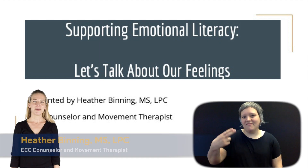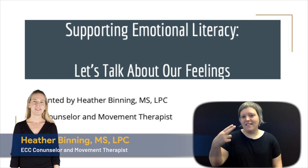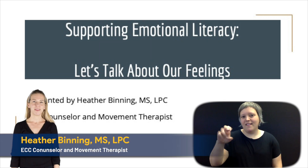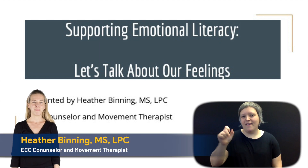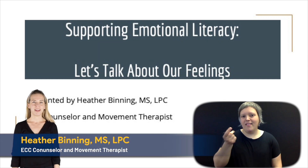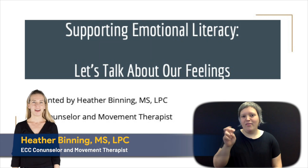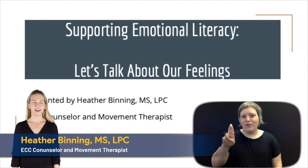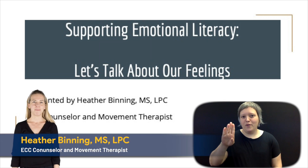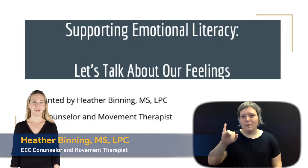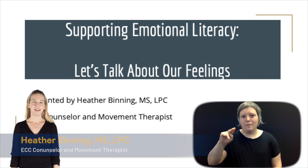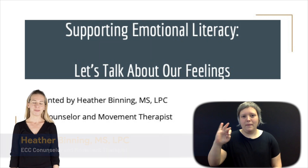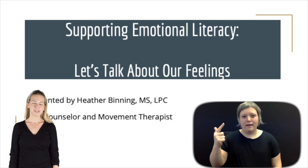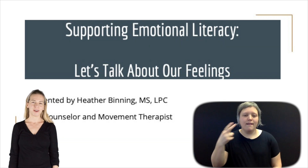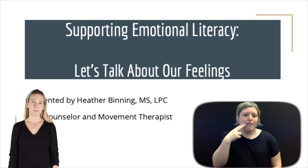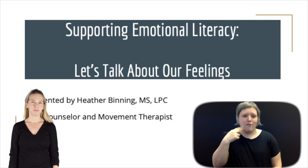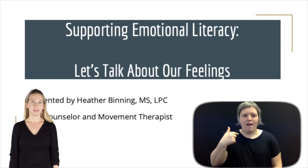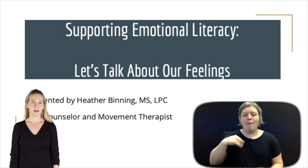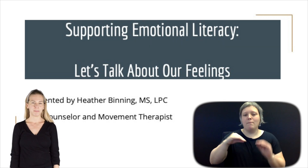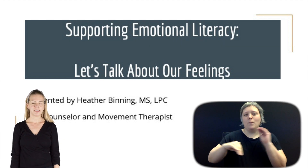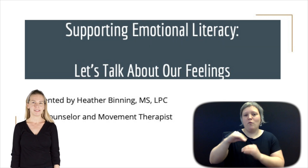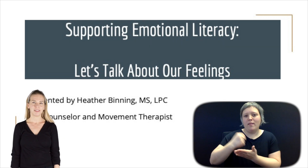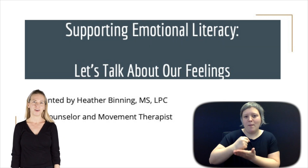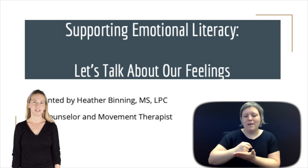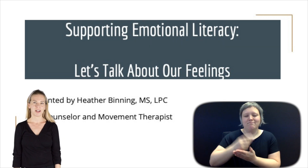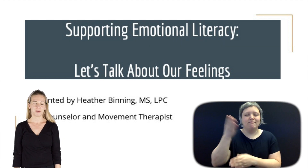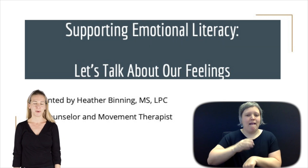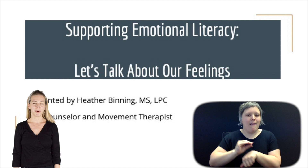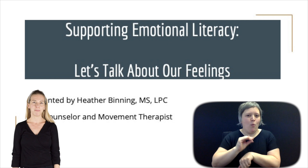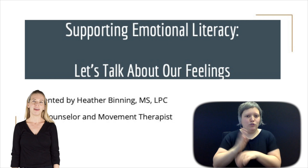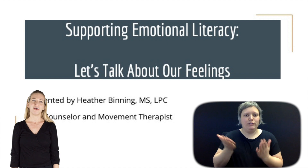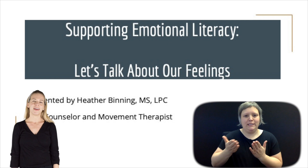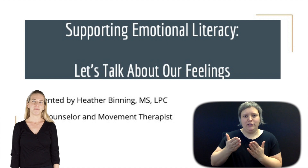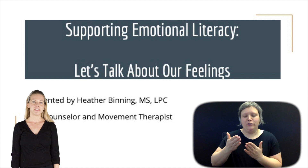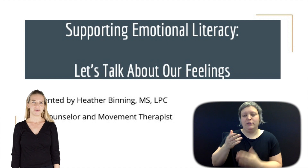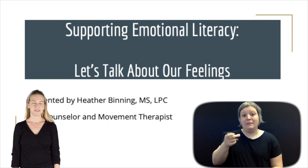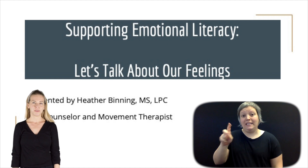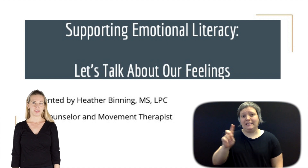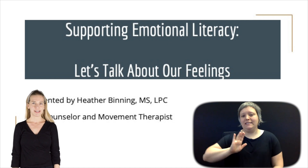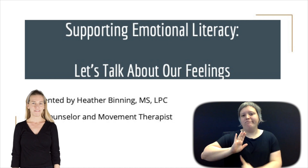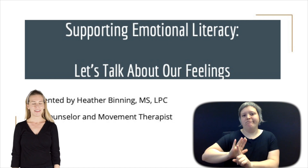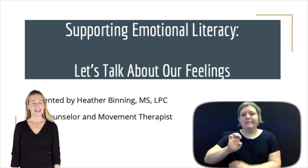Hi. My name is Heather Binning and I'm the counselor and movement therapist in the Early Childhood Program at the Pennsylvania School for the Deaf.